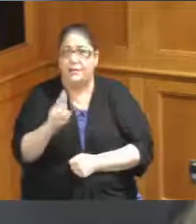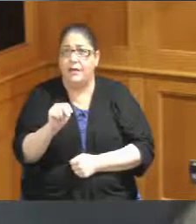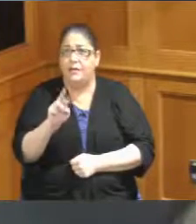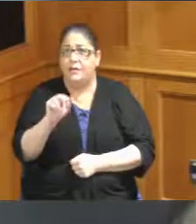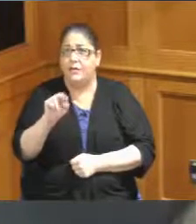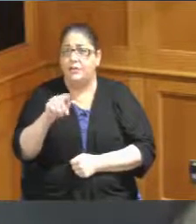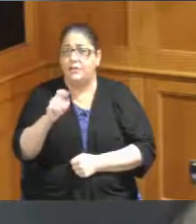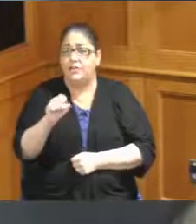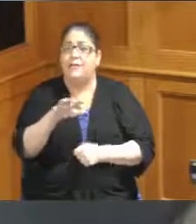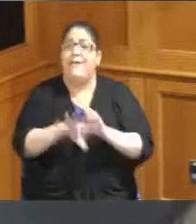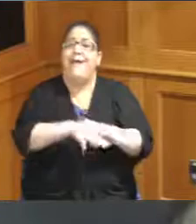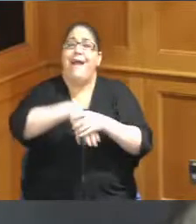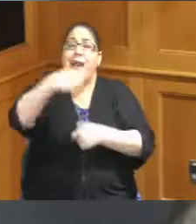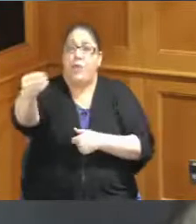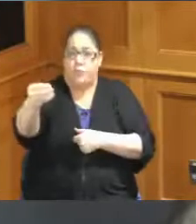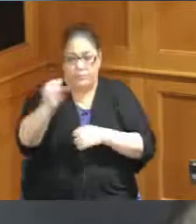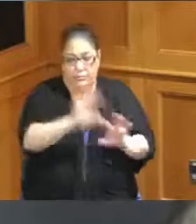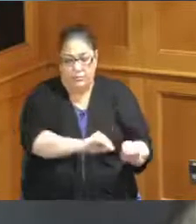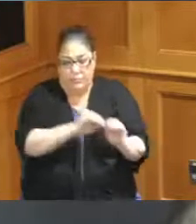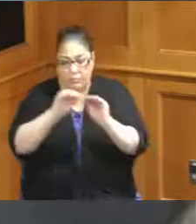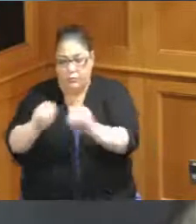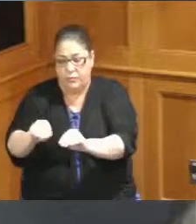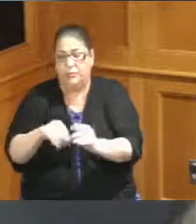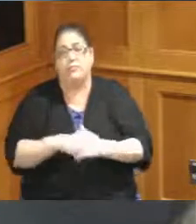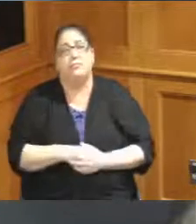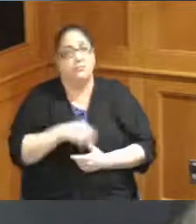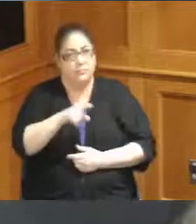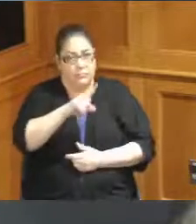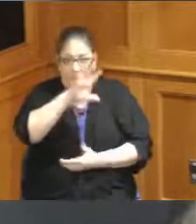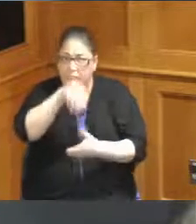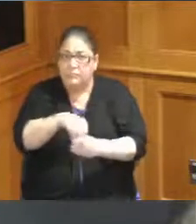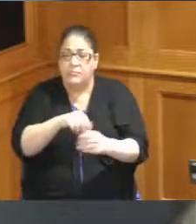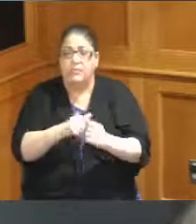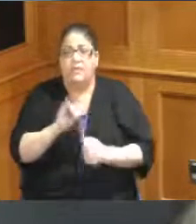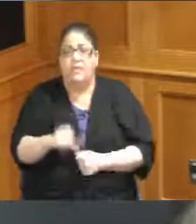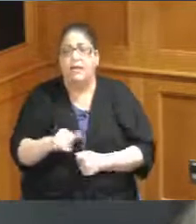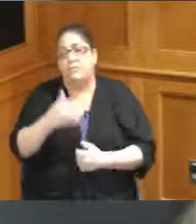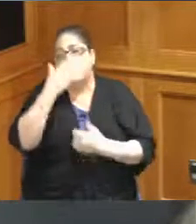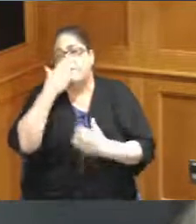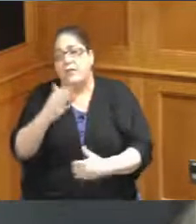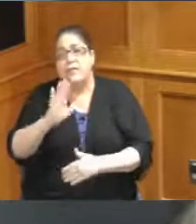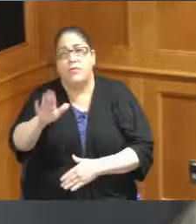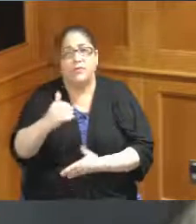of the area and you were front and center on that issue and we want to thank you for